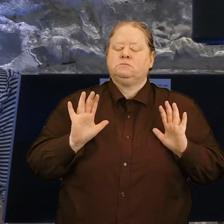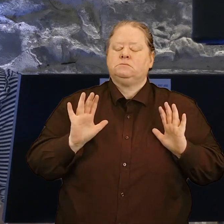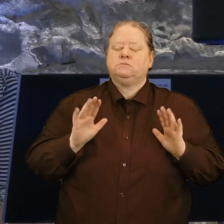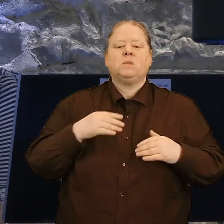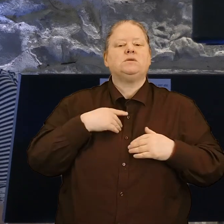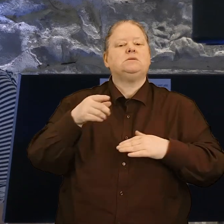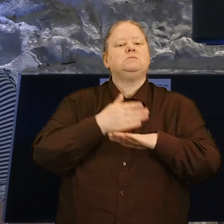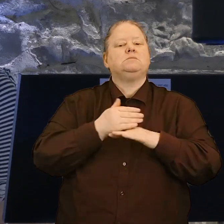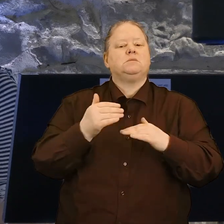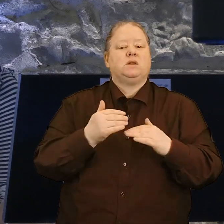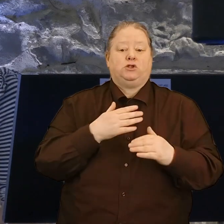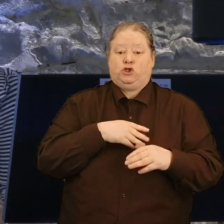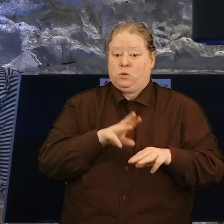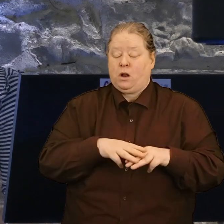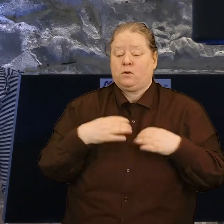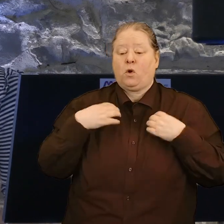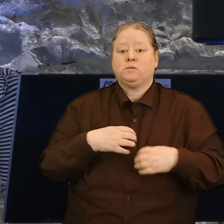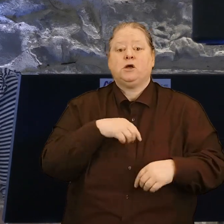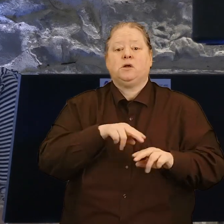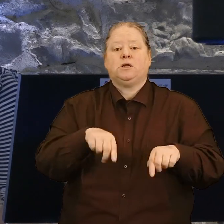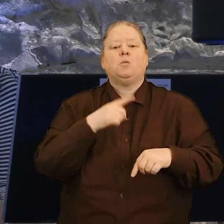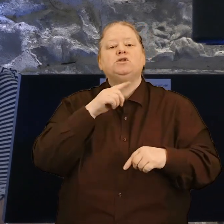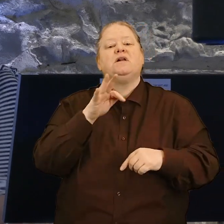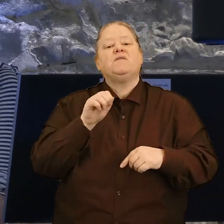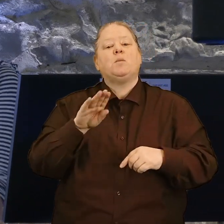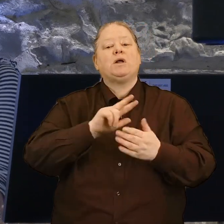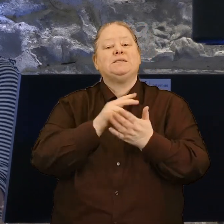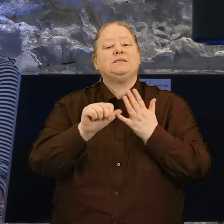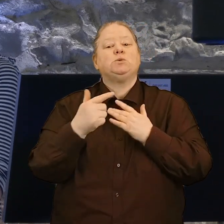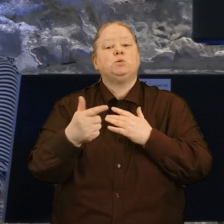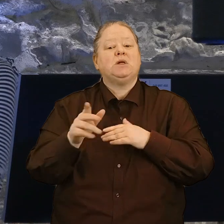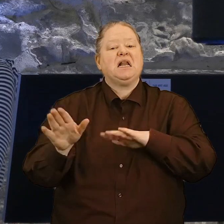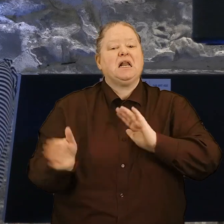It's probably just as well the Lord Mayor isn't here - but in February 1862 he left an inaugural banquet held by the